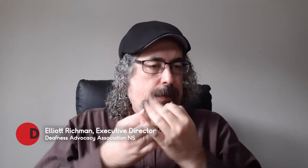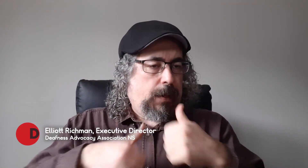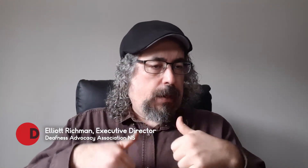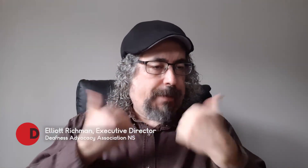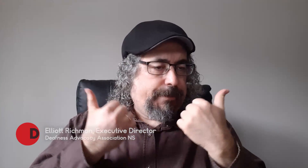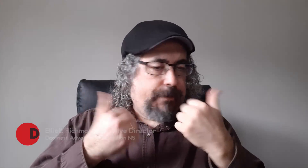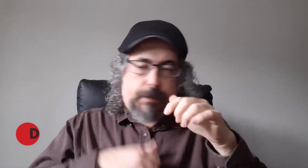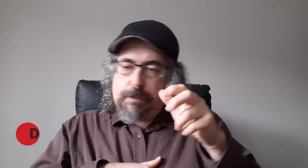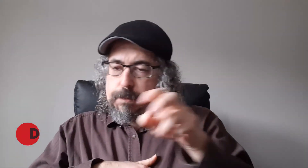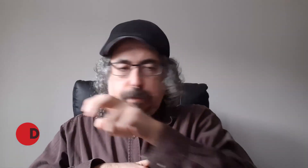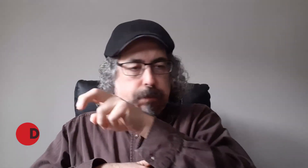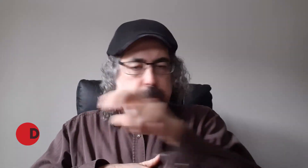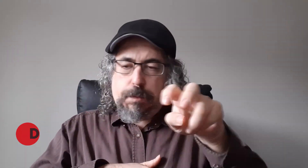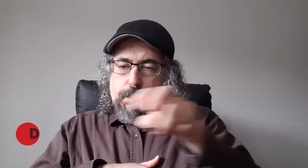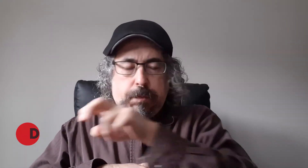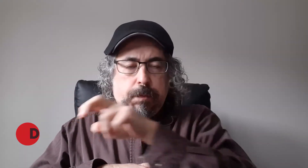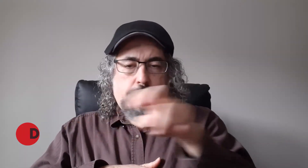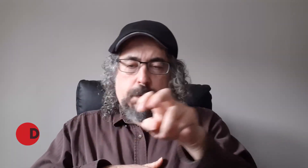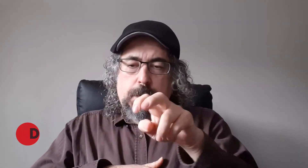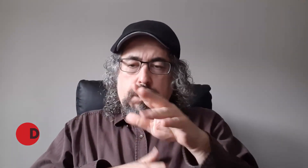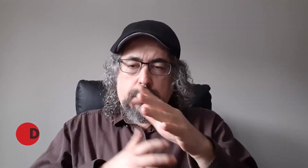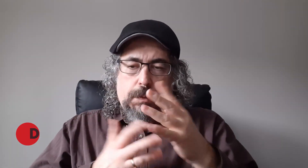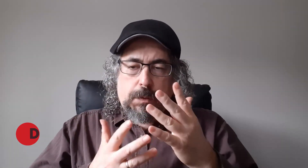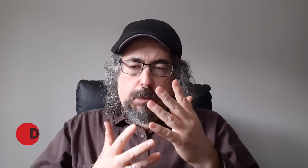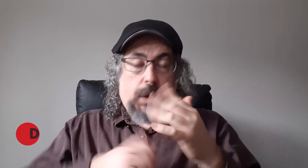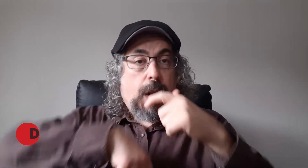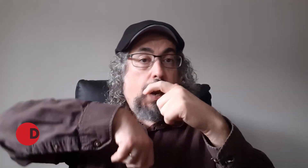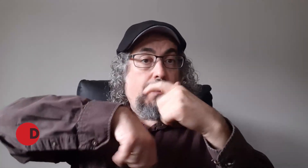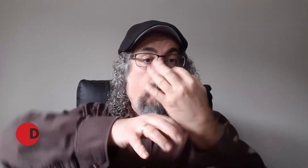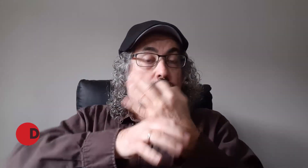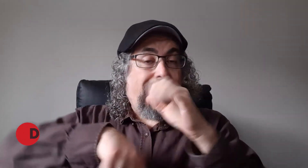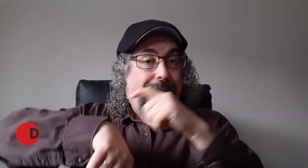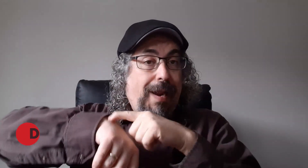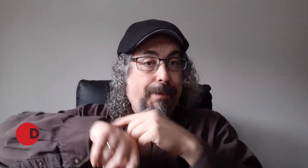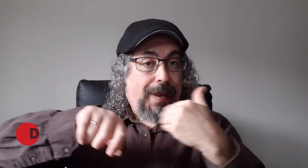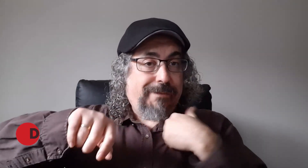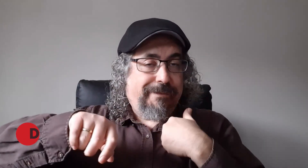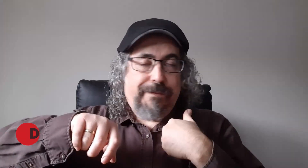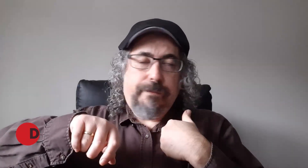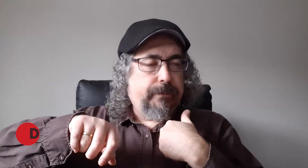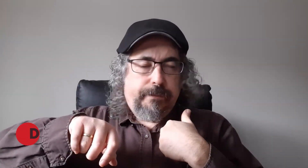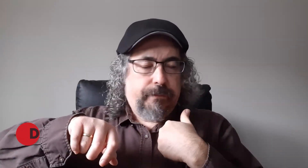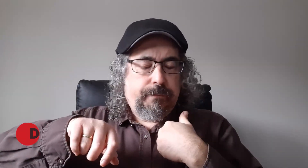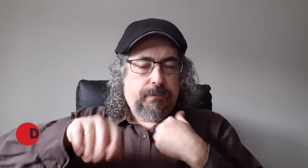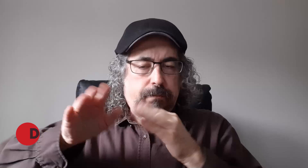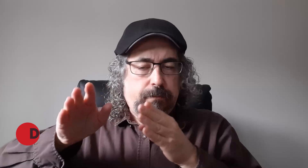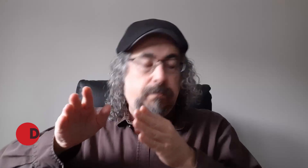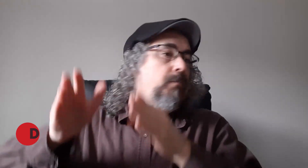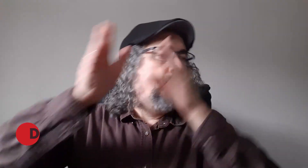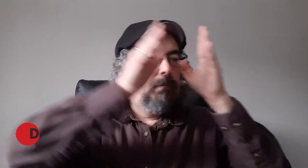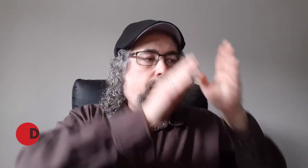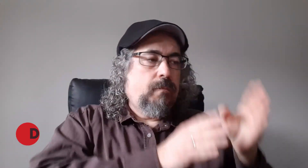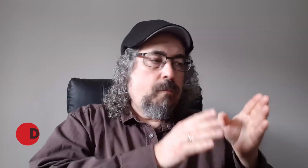and families so much that they have little spare time.